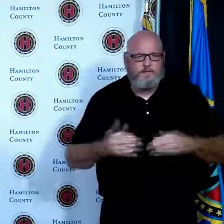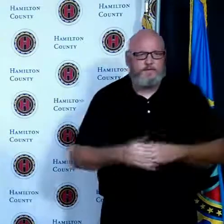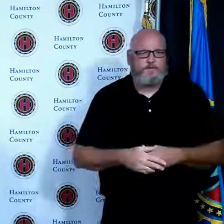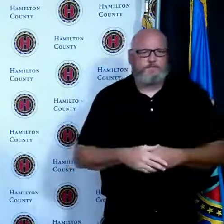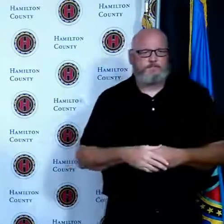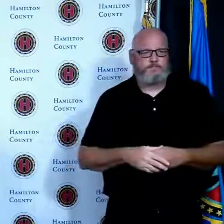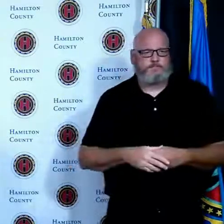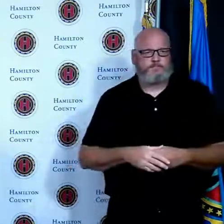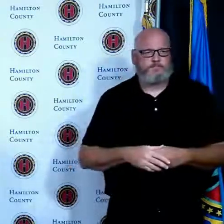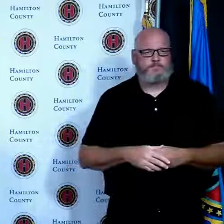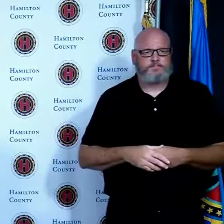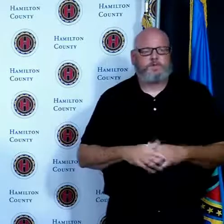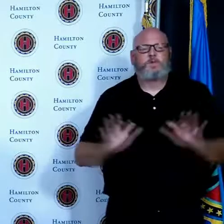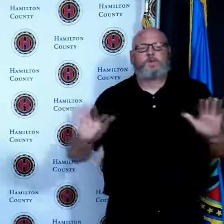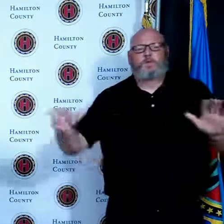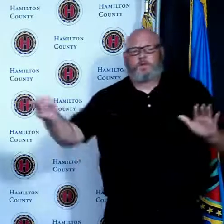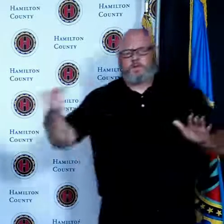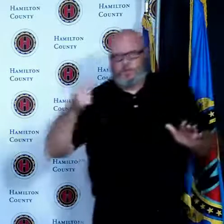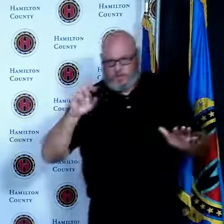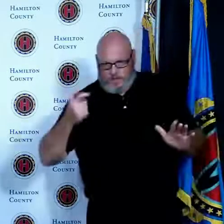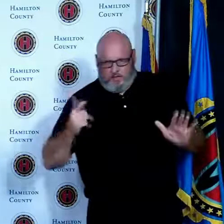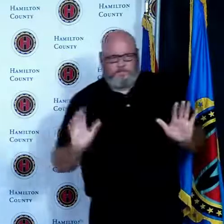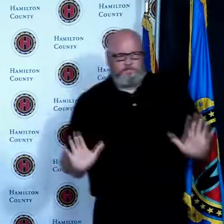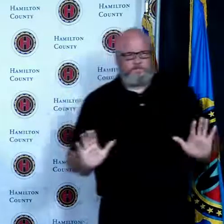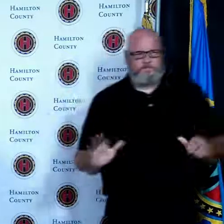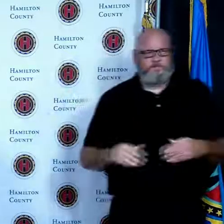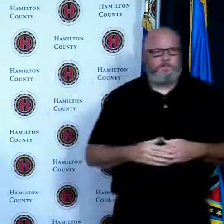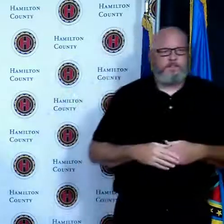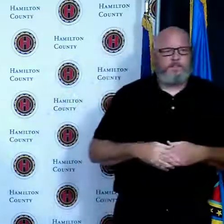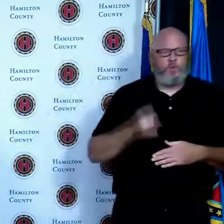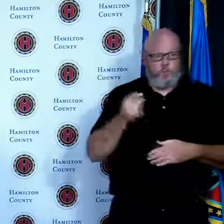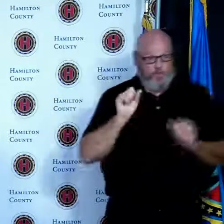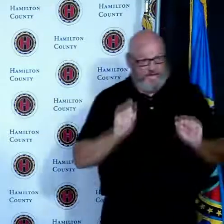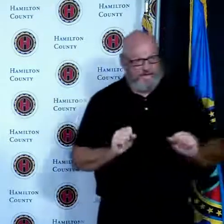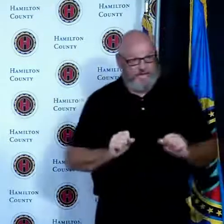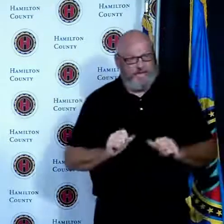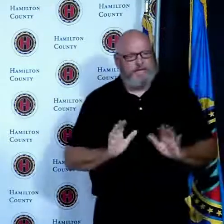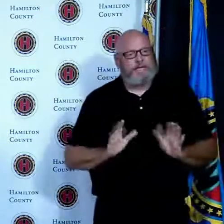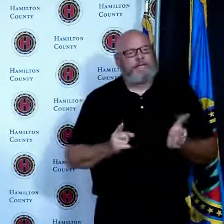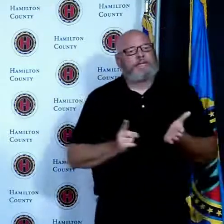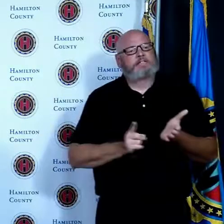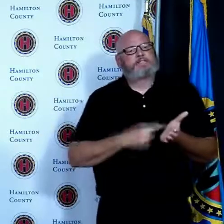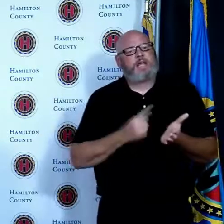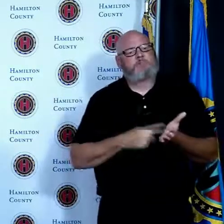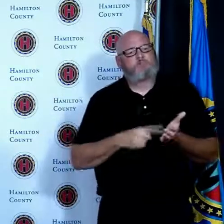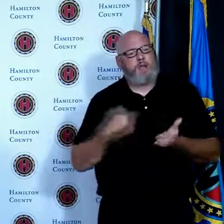about the ability to go to a business and bring testing to those business locations but there's also community testing built